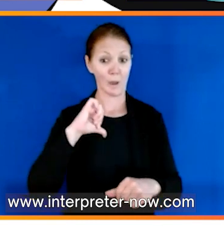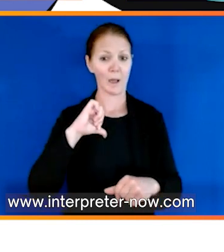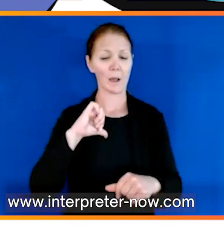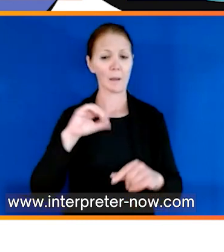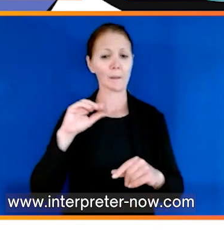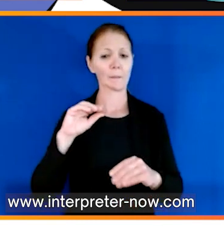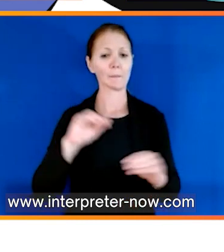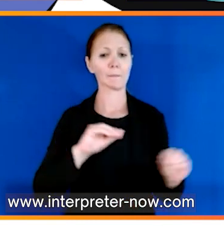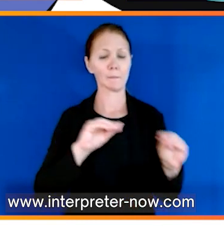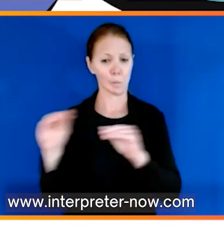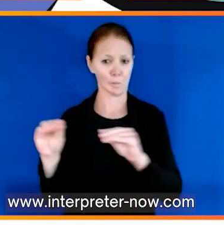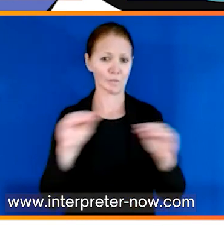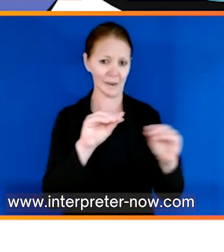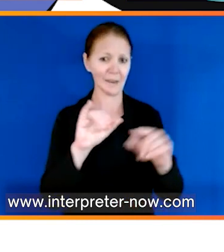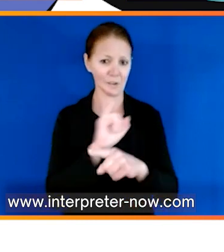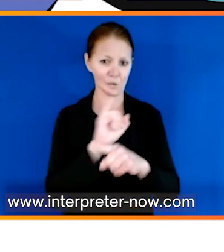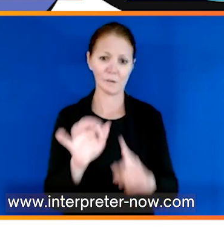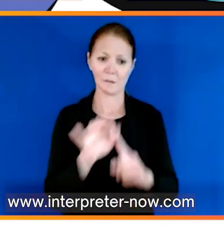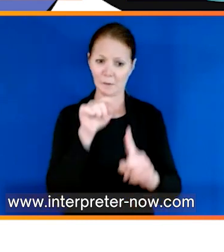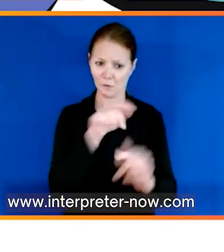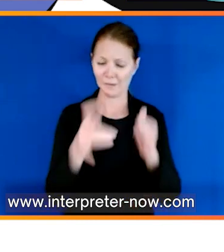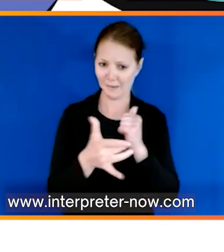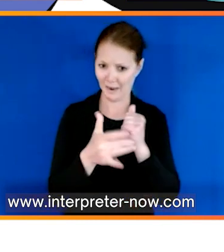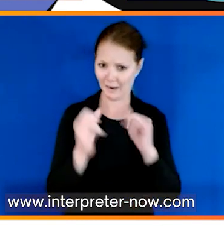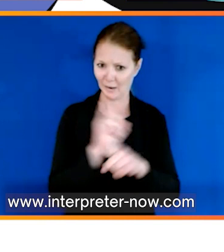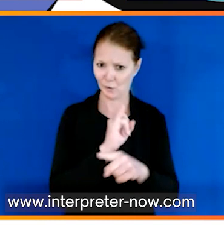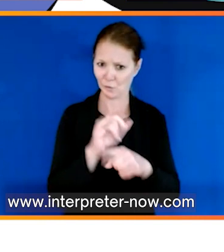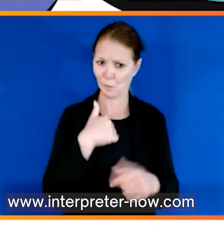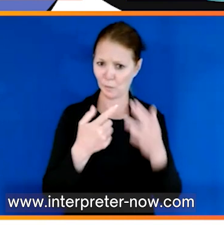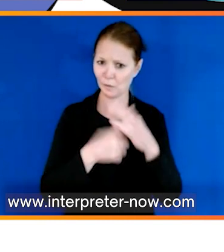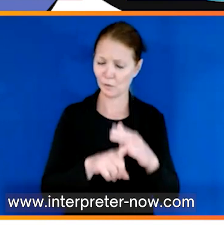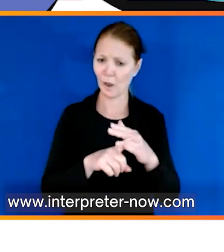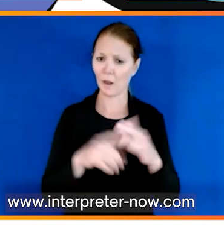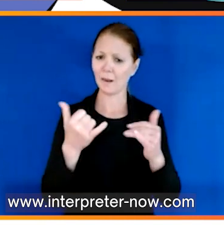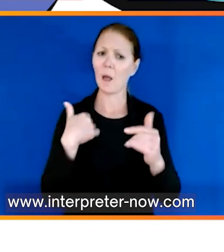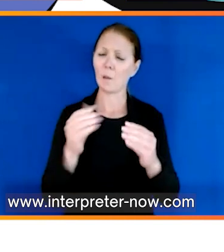We started in the tech industry, we've definitely gone beyond the tech industry now and moved